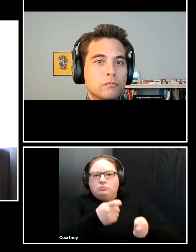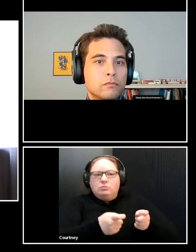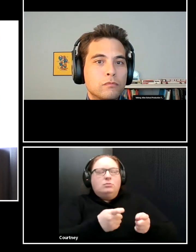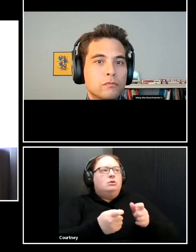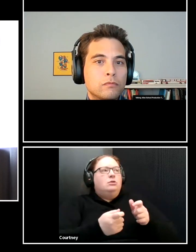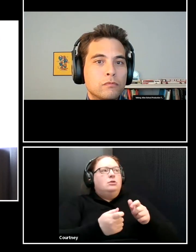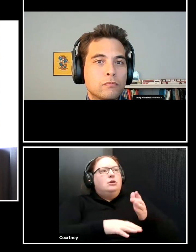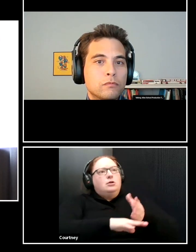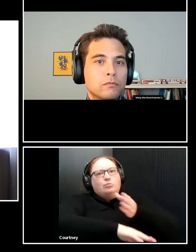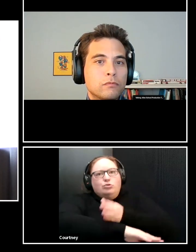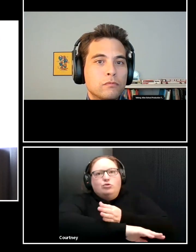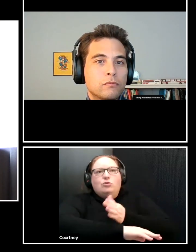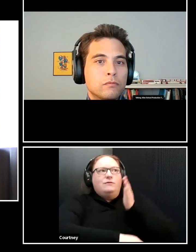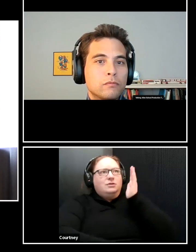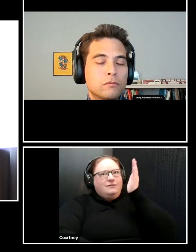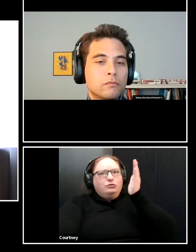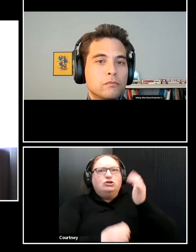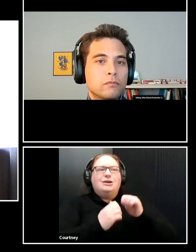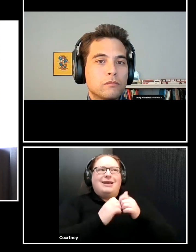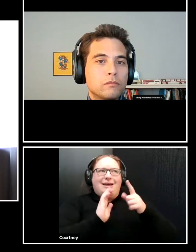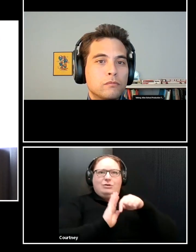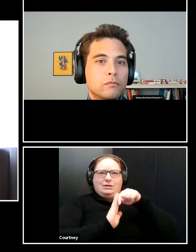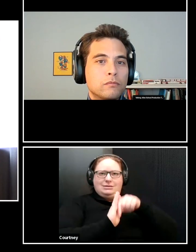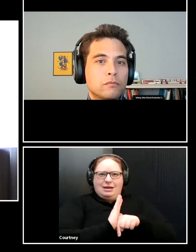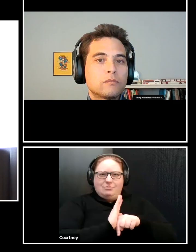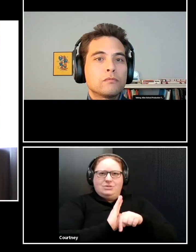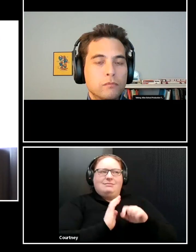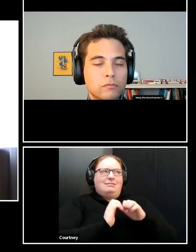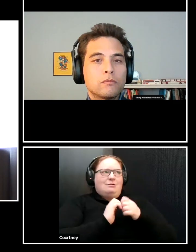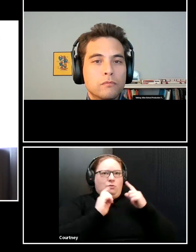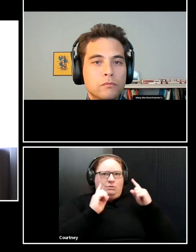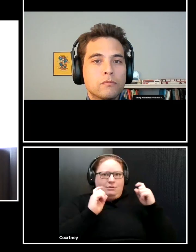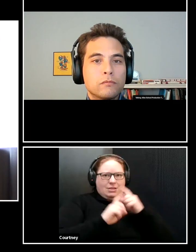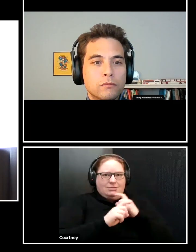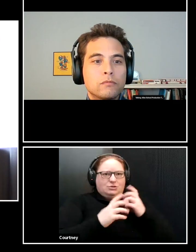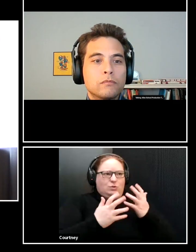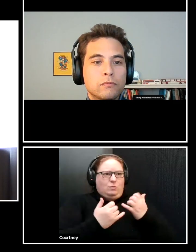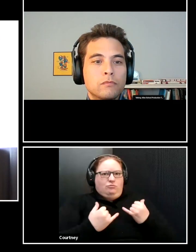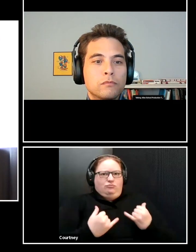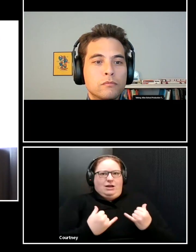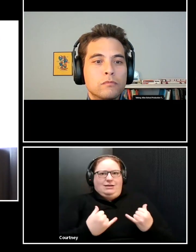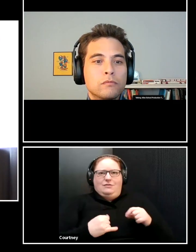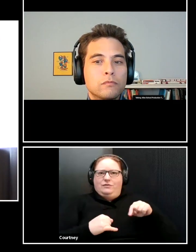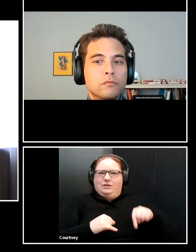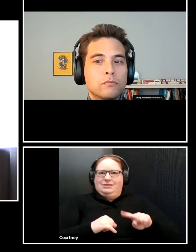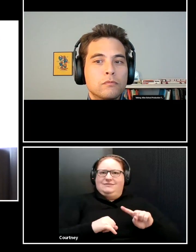future. How in-depth and how complex do we want to get? Now that's been really what we've been